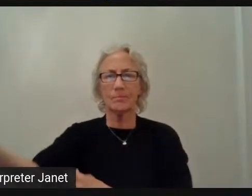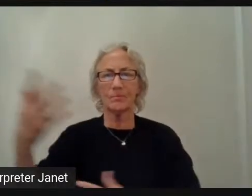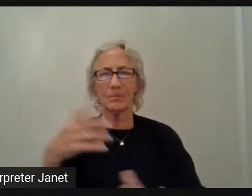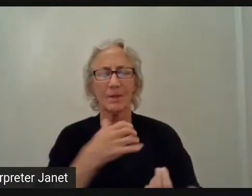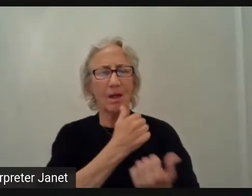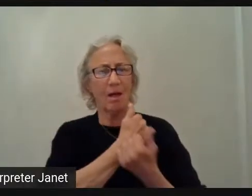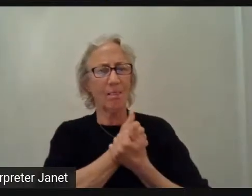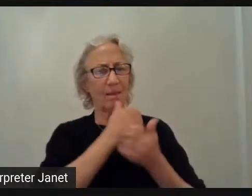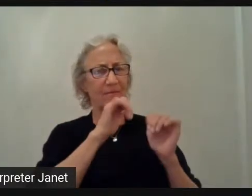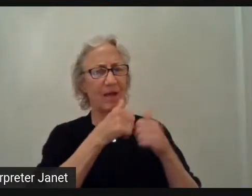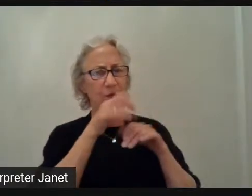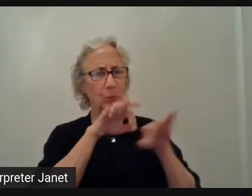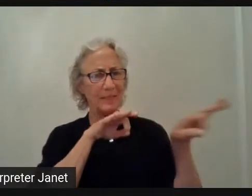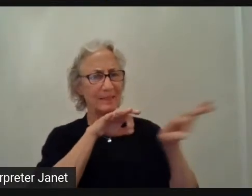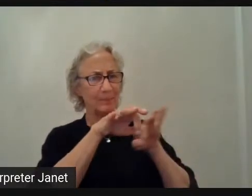That is it.